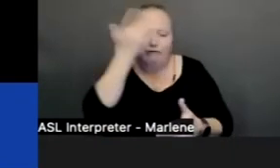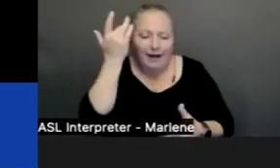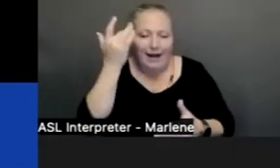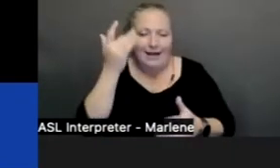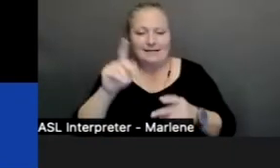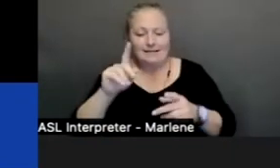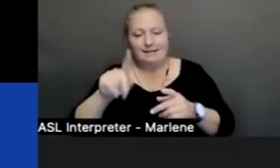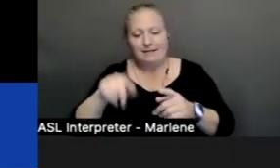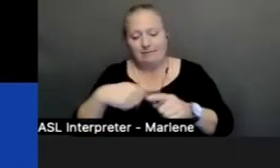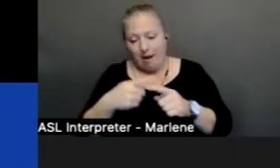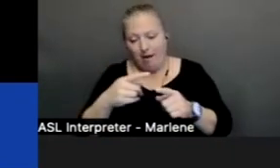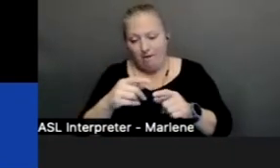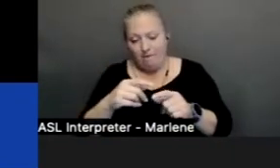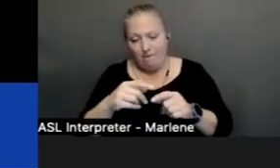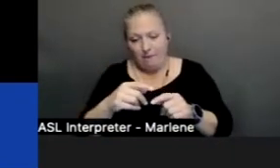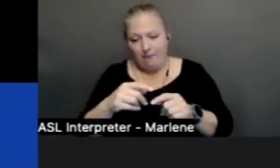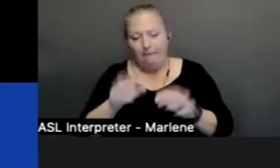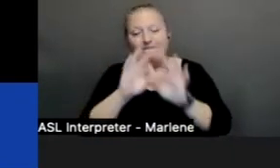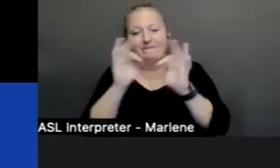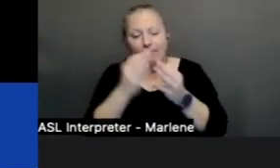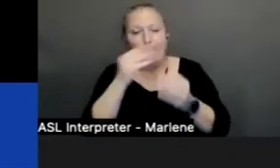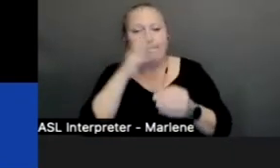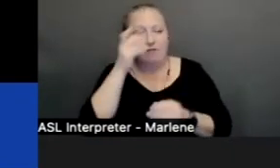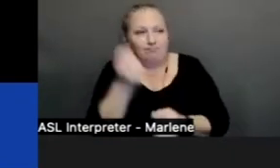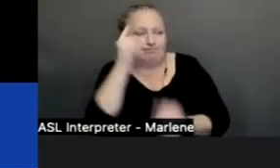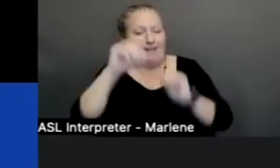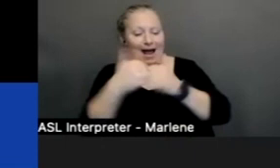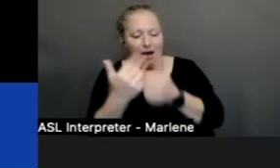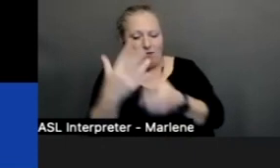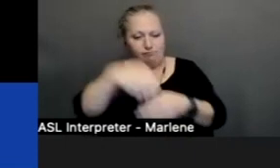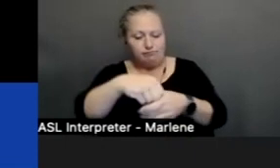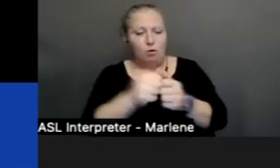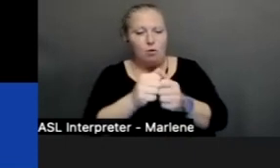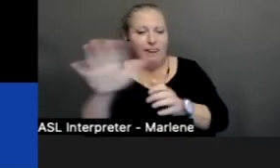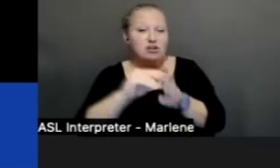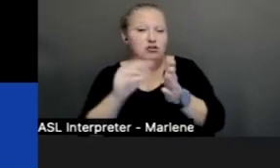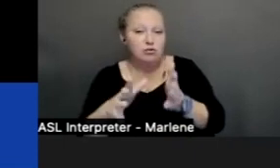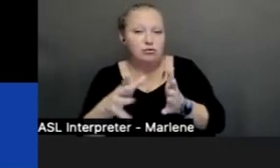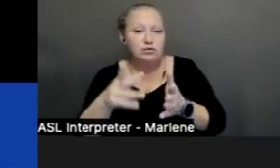families and parents understanding how to engage with their students around these these potentially